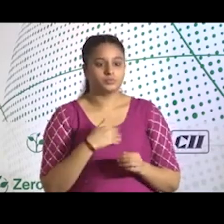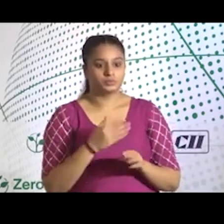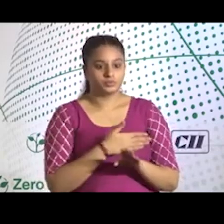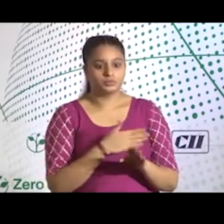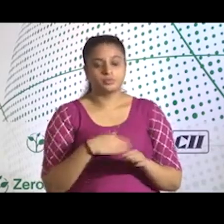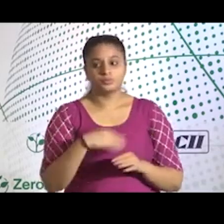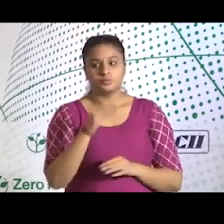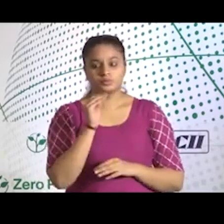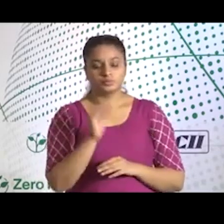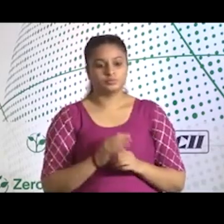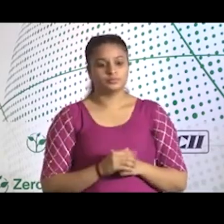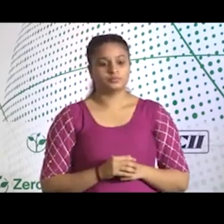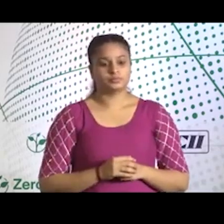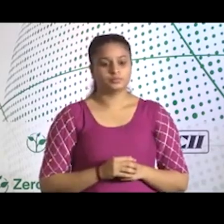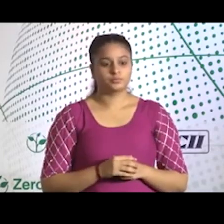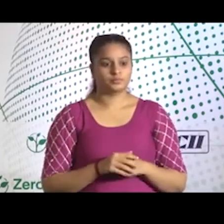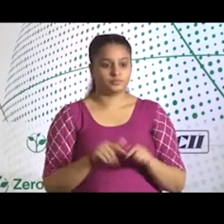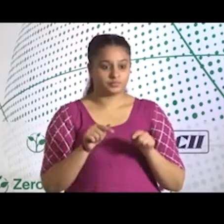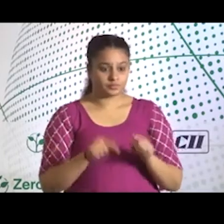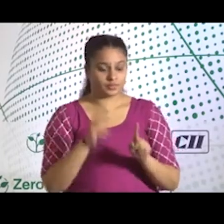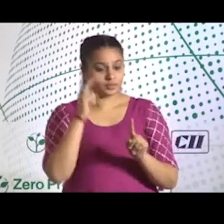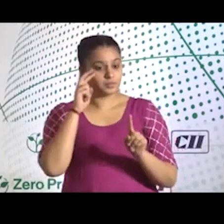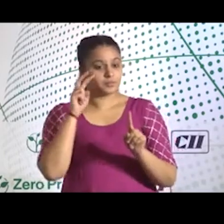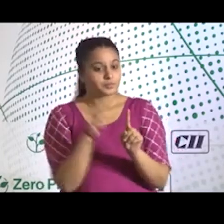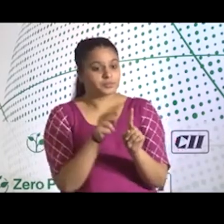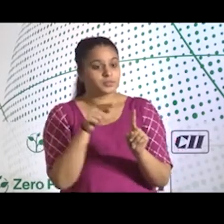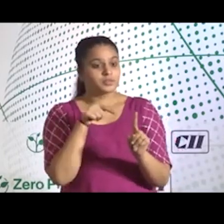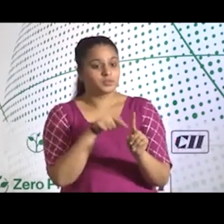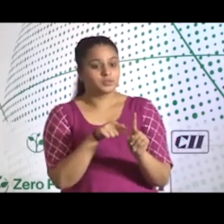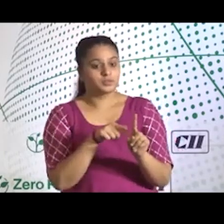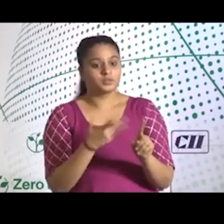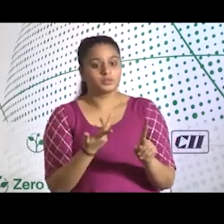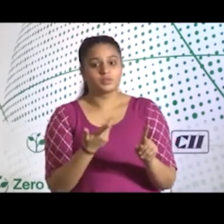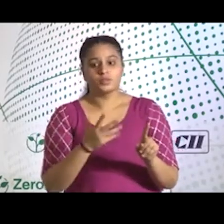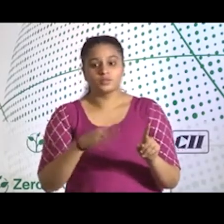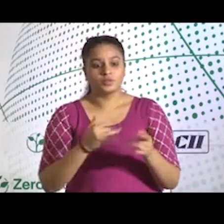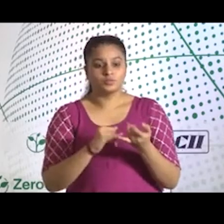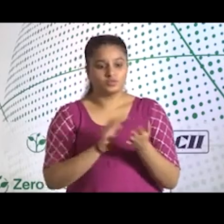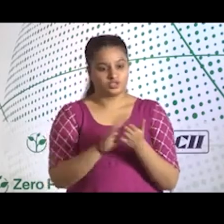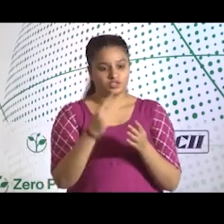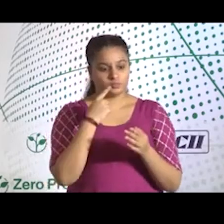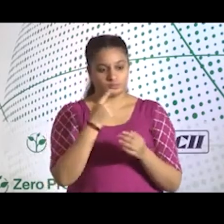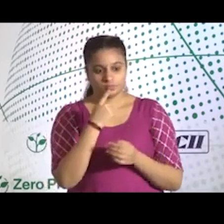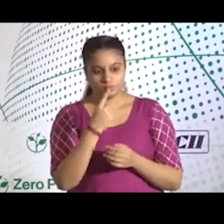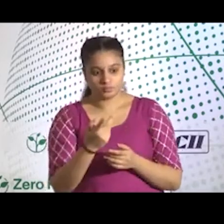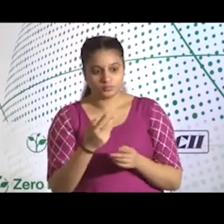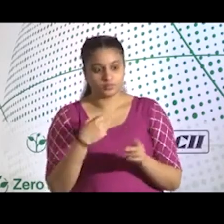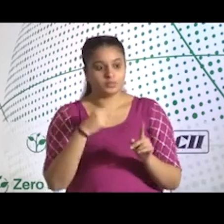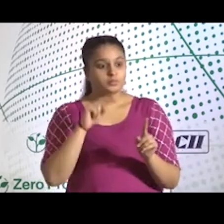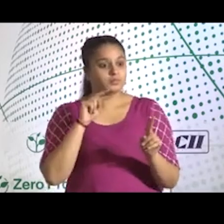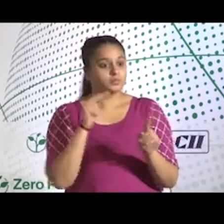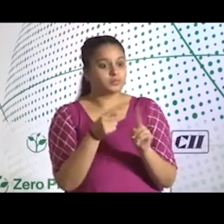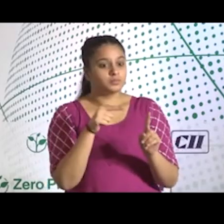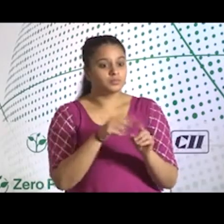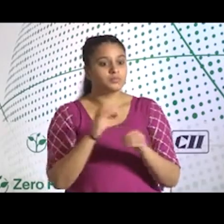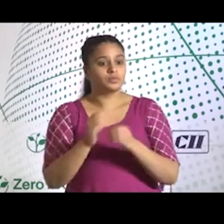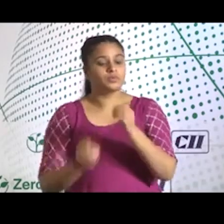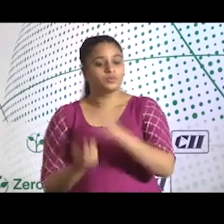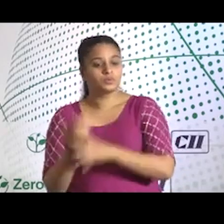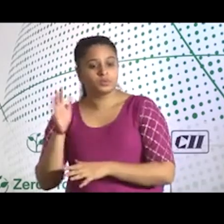next because, you know, this is the perspective from from what Shilpi said. But there's also a perspective from the organization side, right?